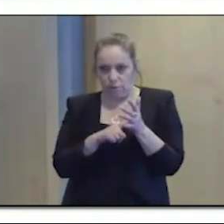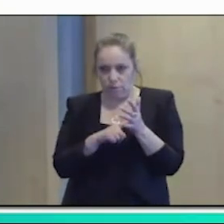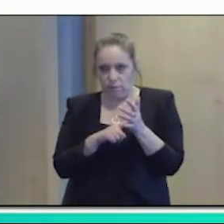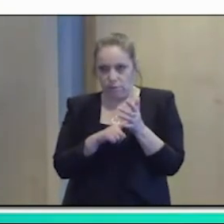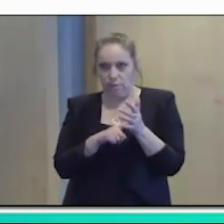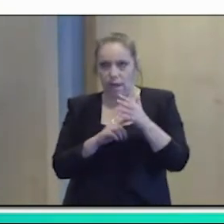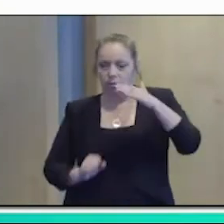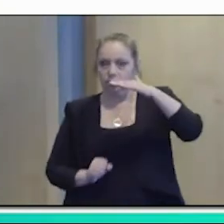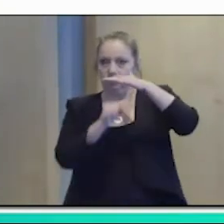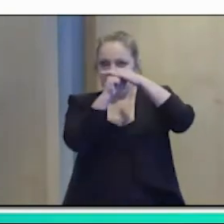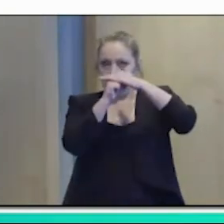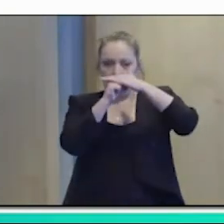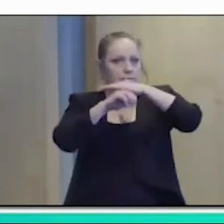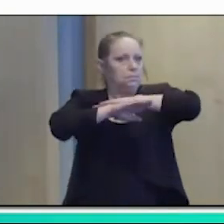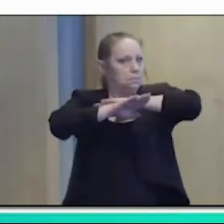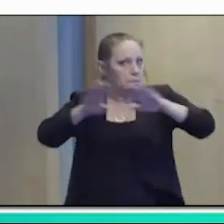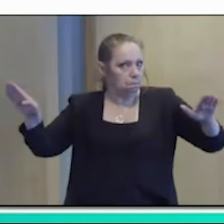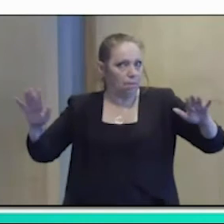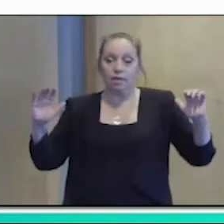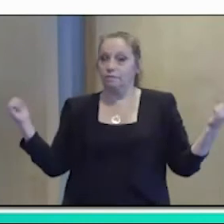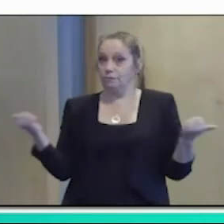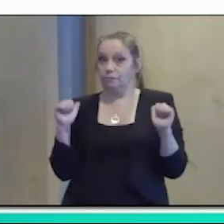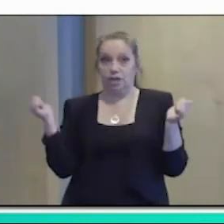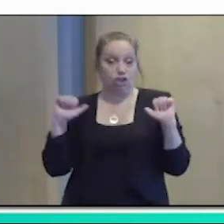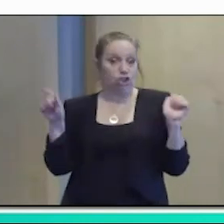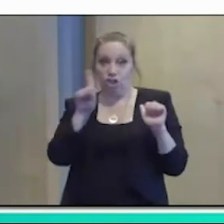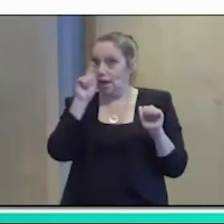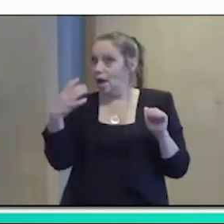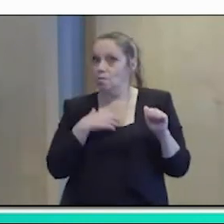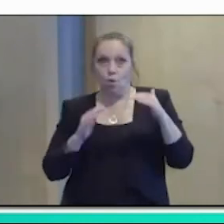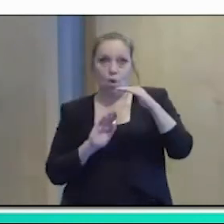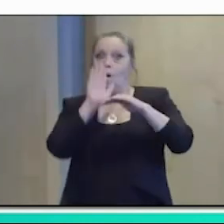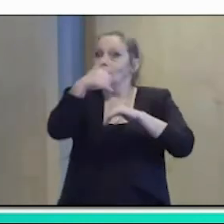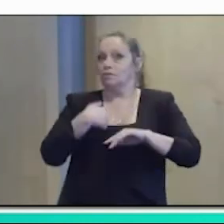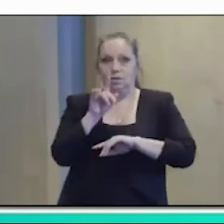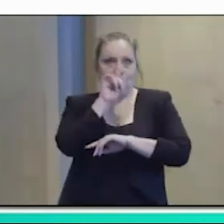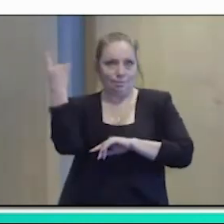cap, and once you reached your hours that was it you couldn't run any more.